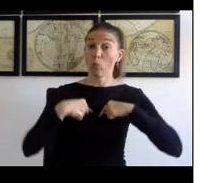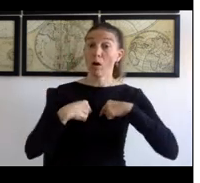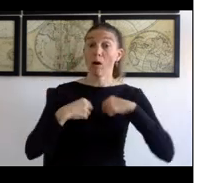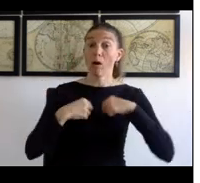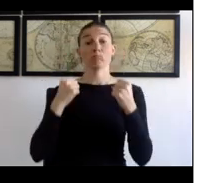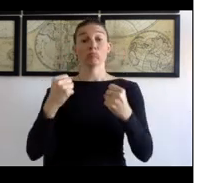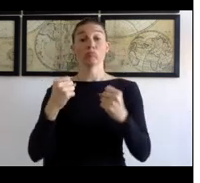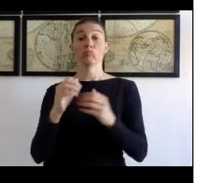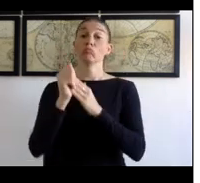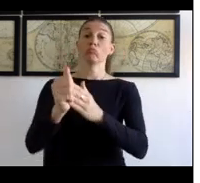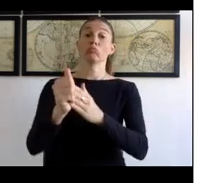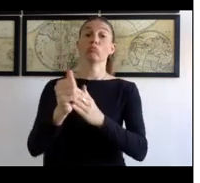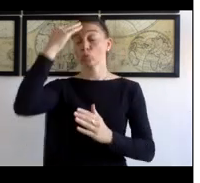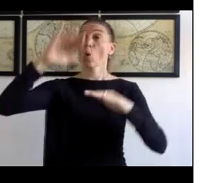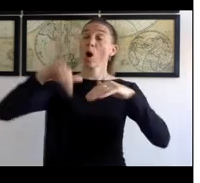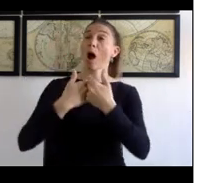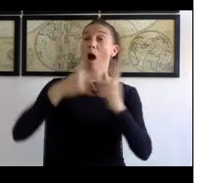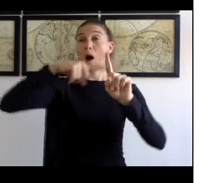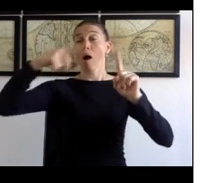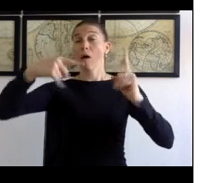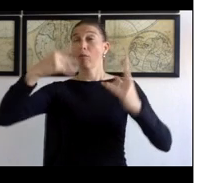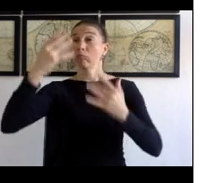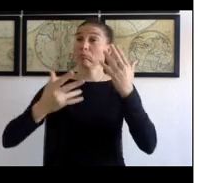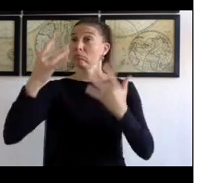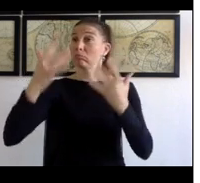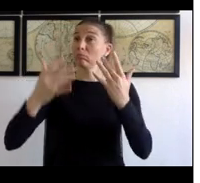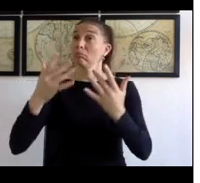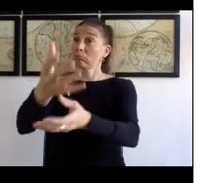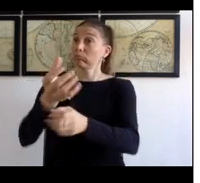National DPOs have received these group programs